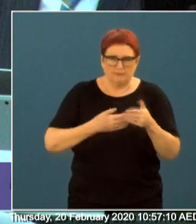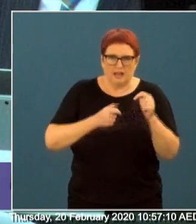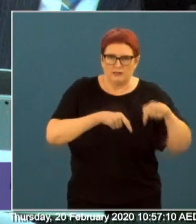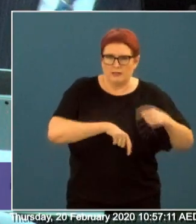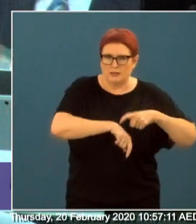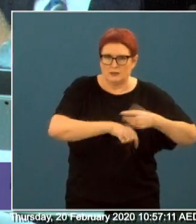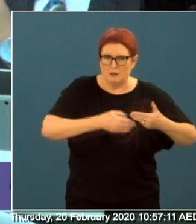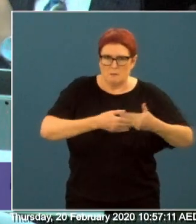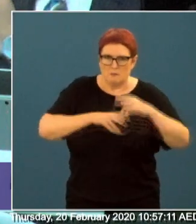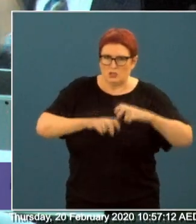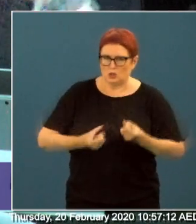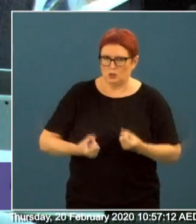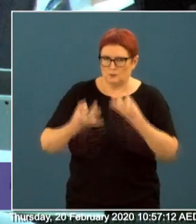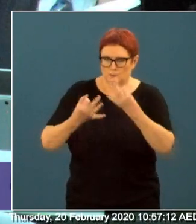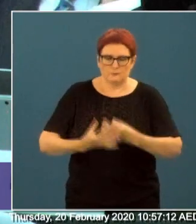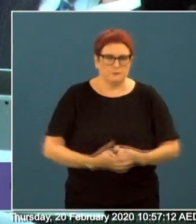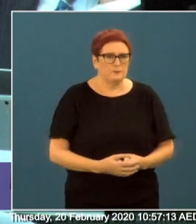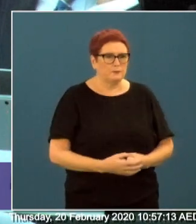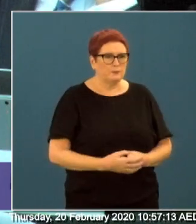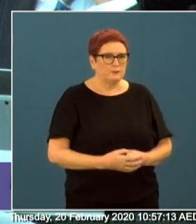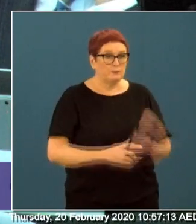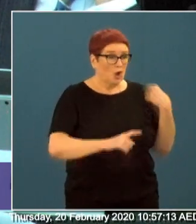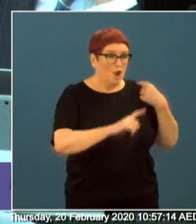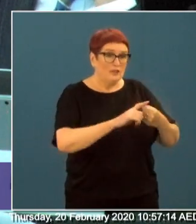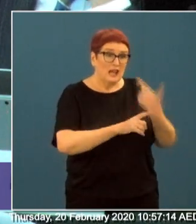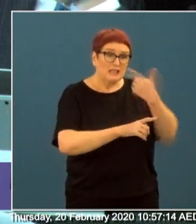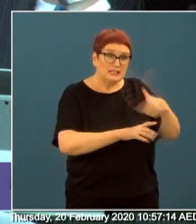Over the past 70 years, the reported worldwide prevalence of autism